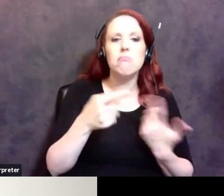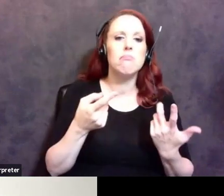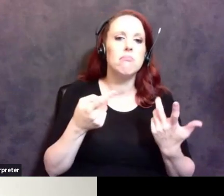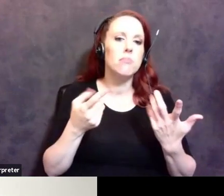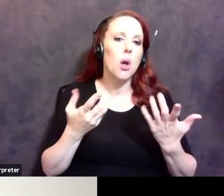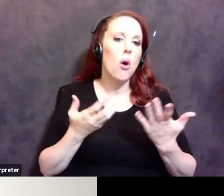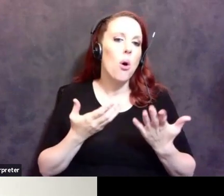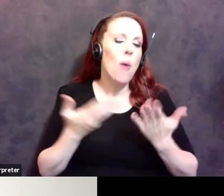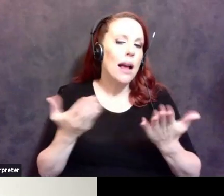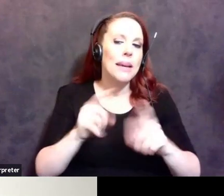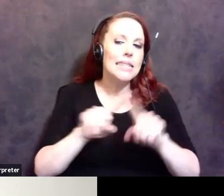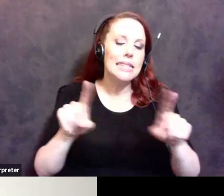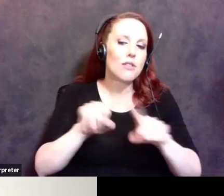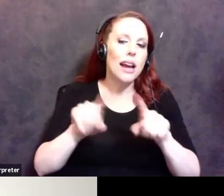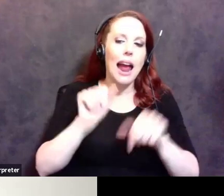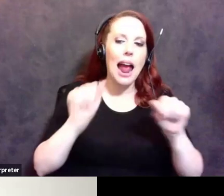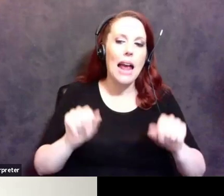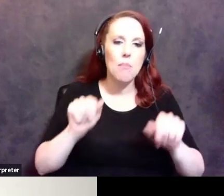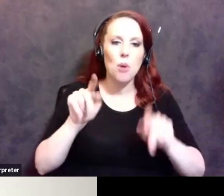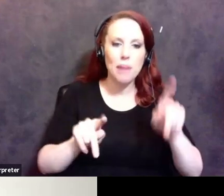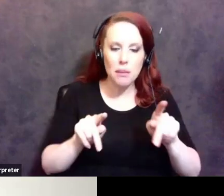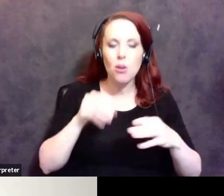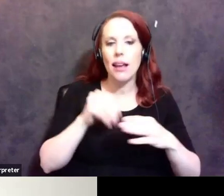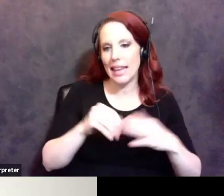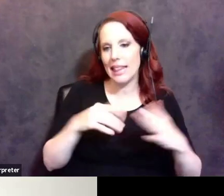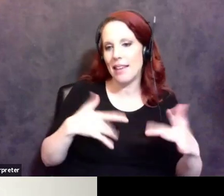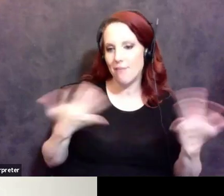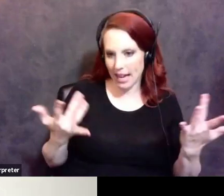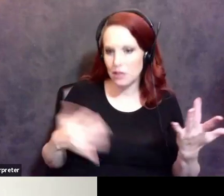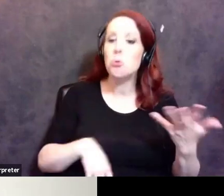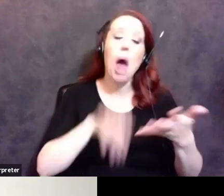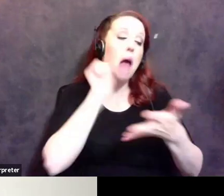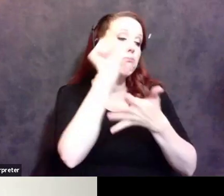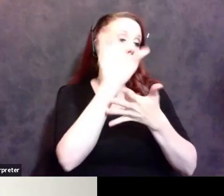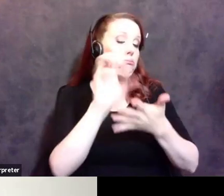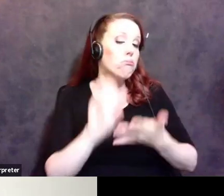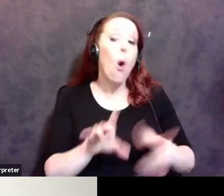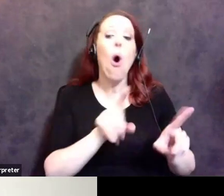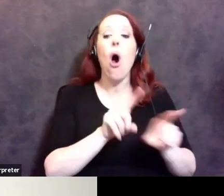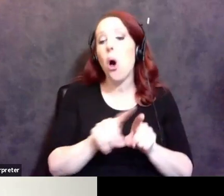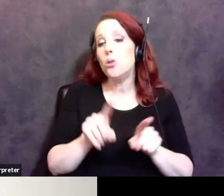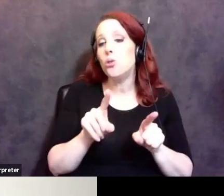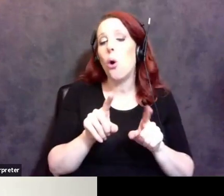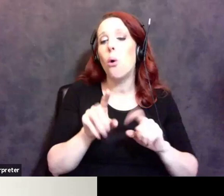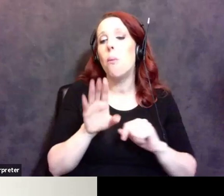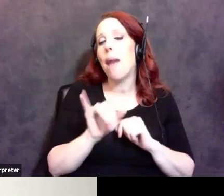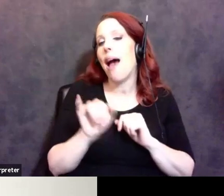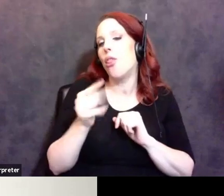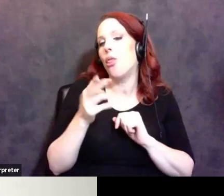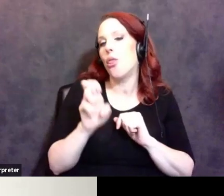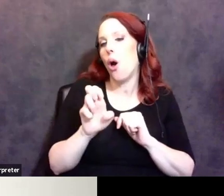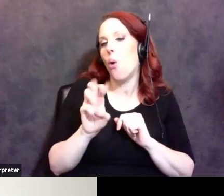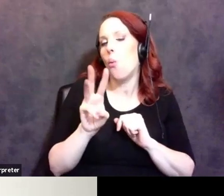event? I gave them names and said by the way, we don't use the world differently abled because